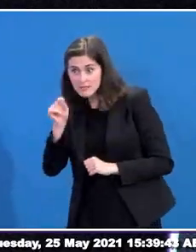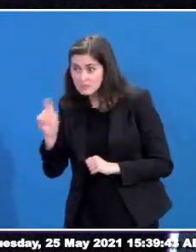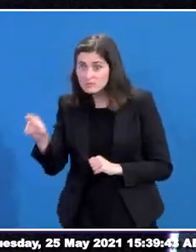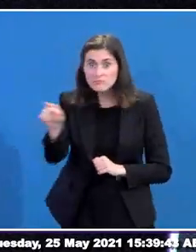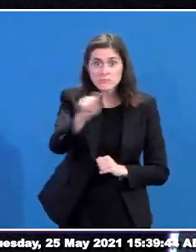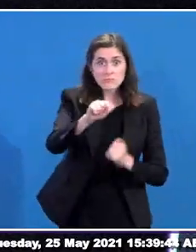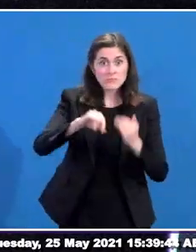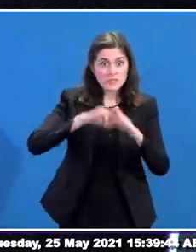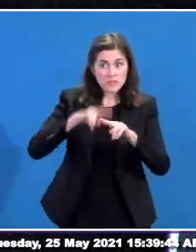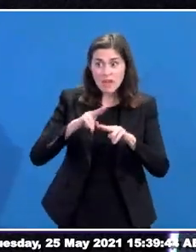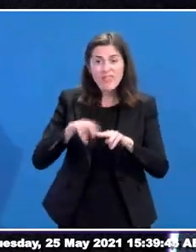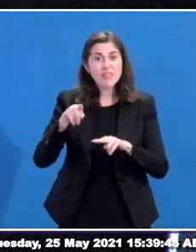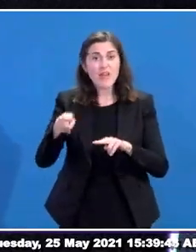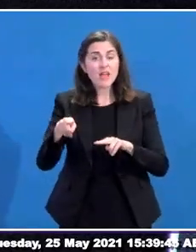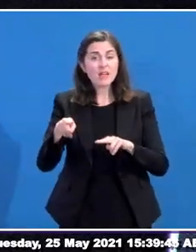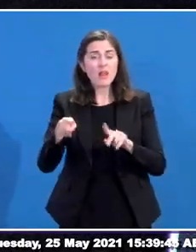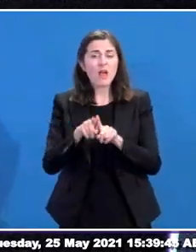information that may have been incorrect.